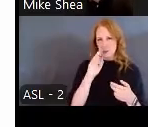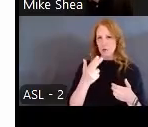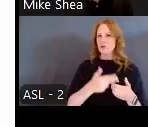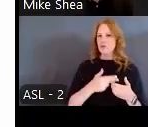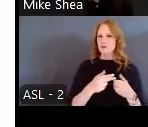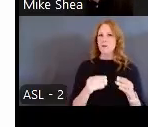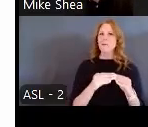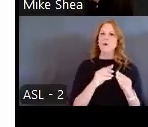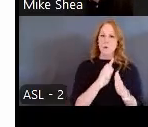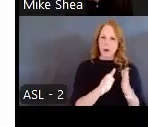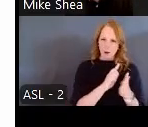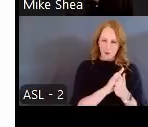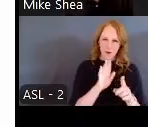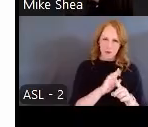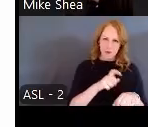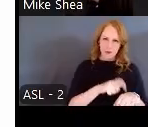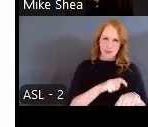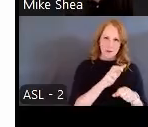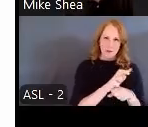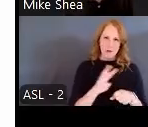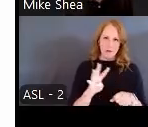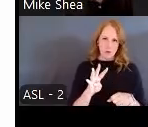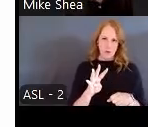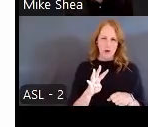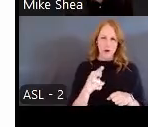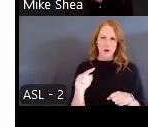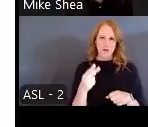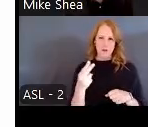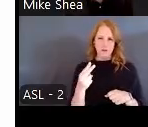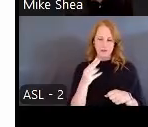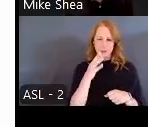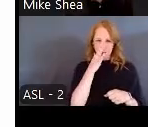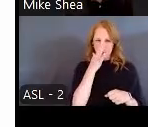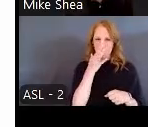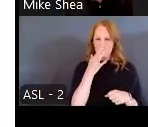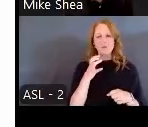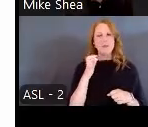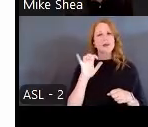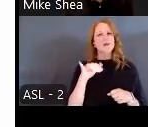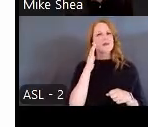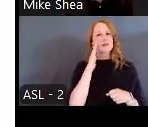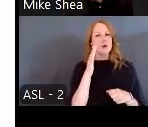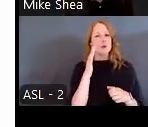week from 3 to 4:00 p.m. Eastern on Thursday. And that will be a little bit of a less formal